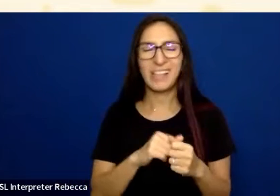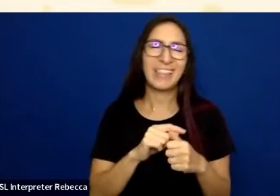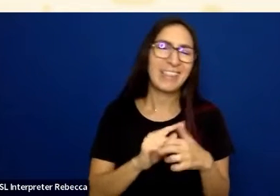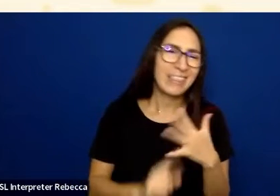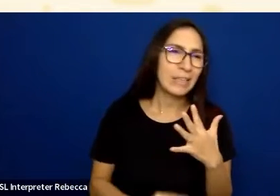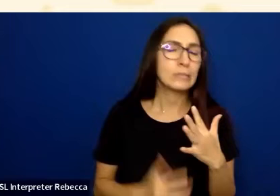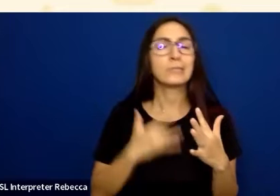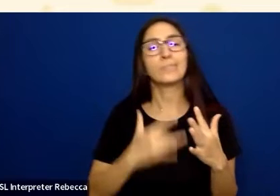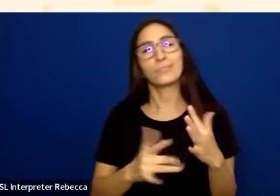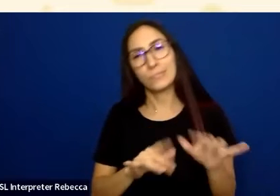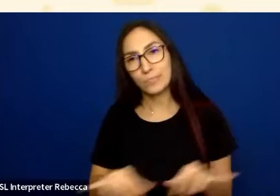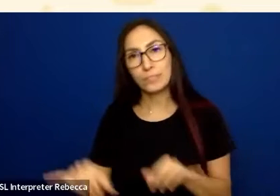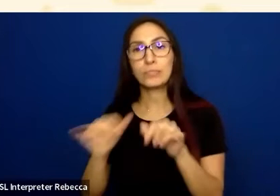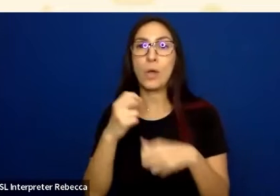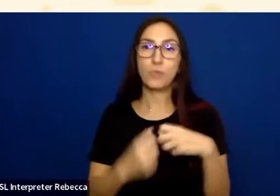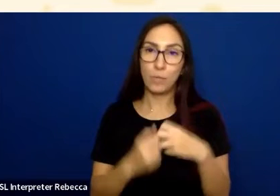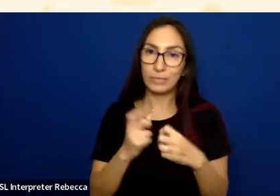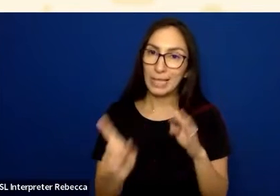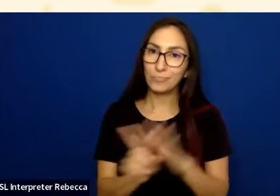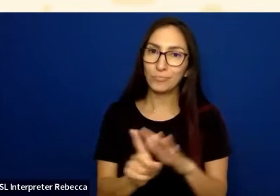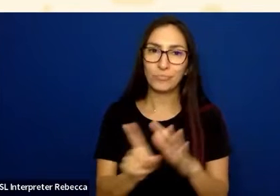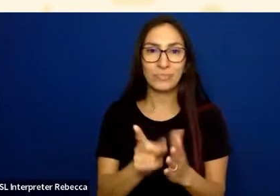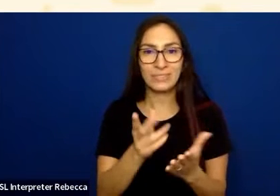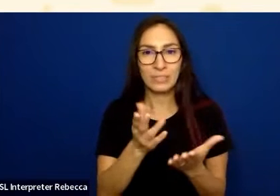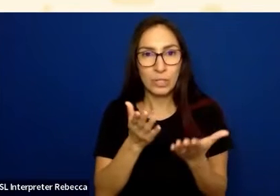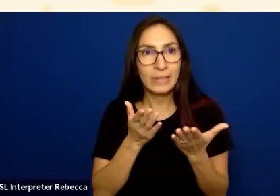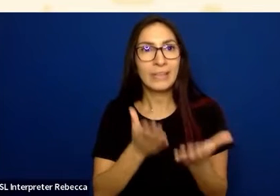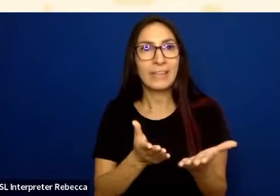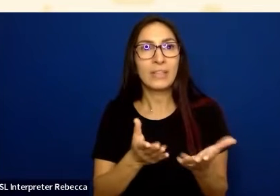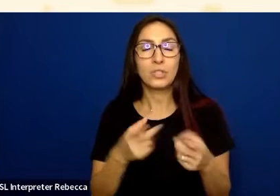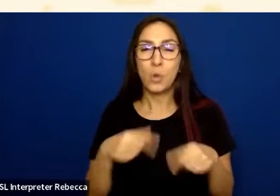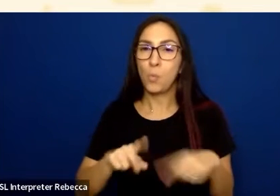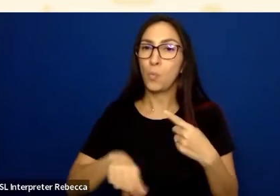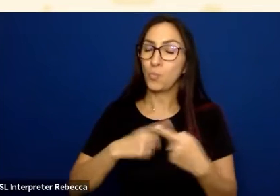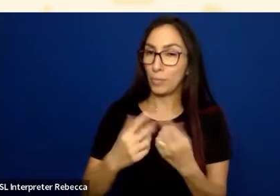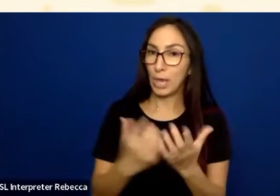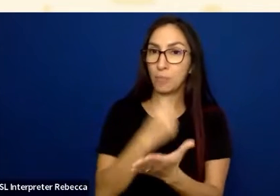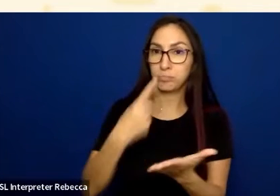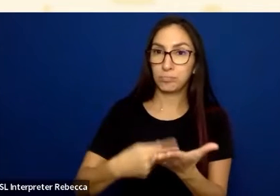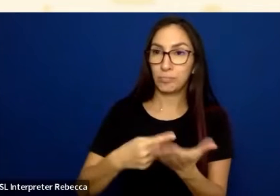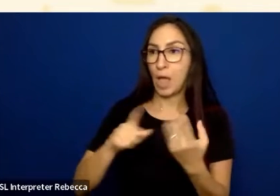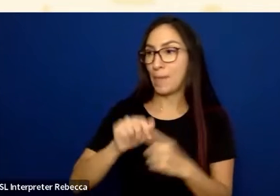and these are right there when the conversation about web accessibility started with WCAG 1.0.